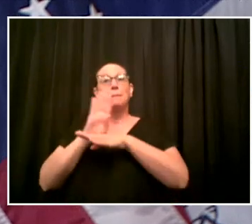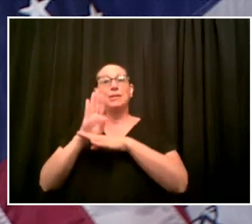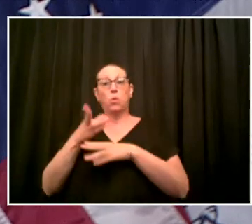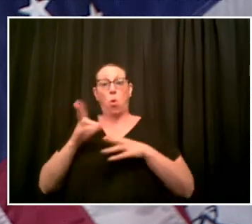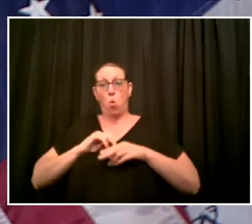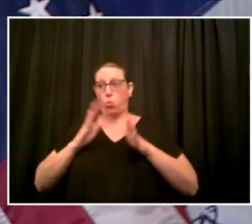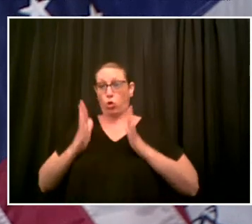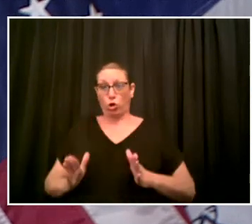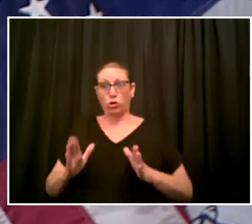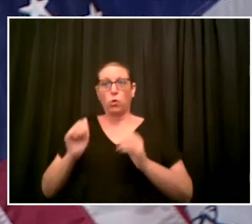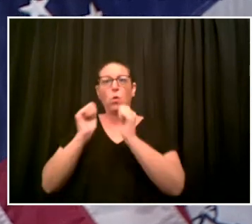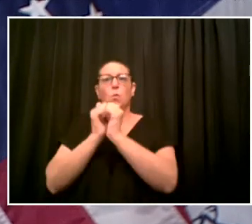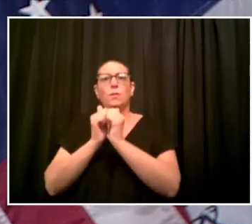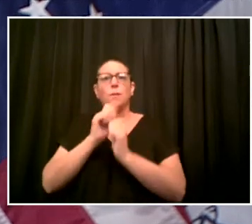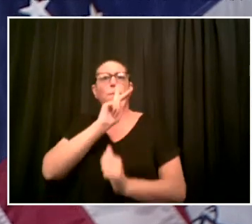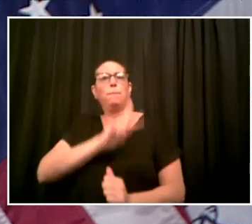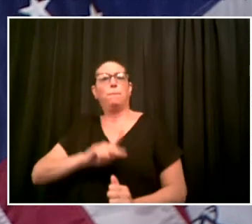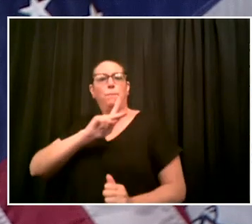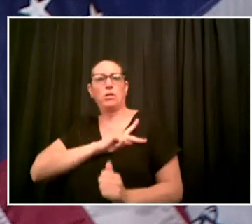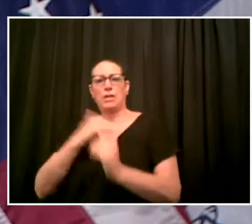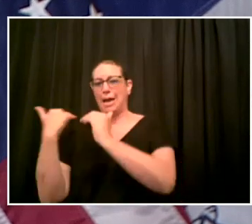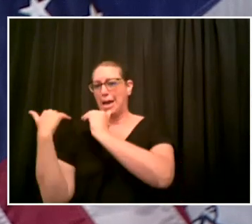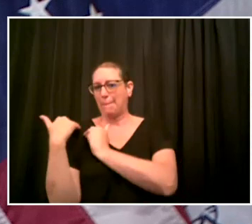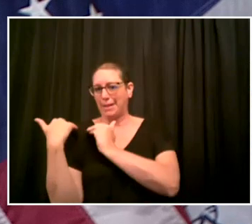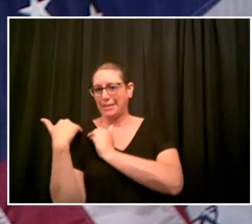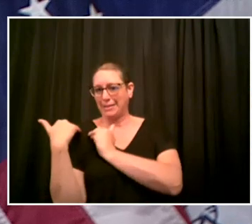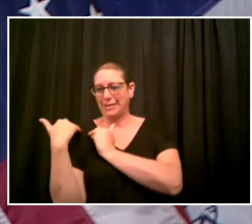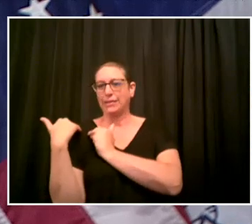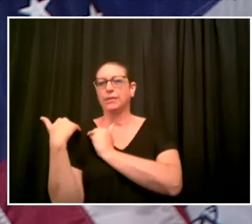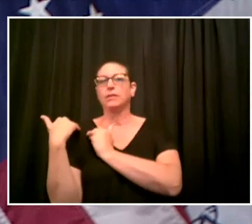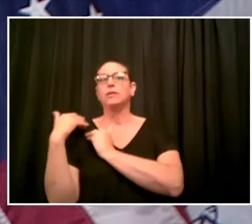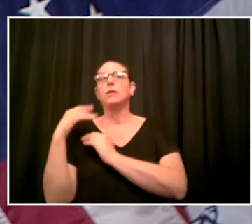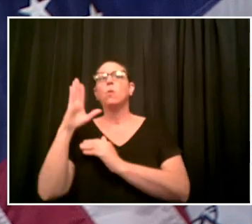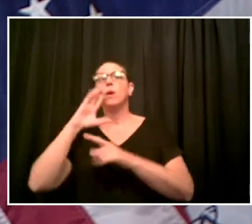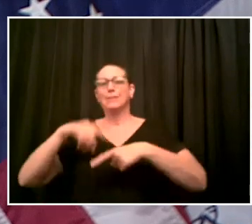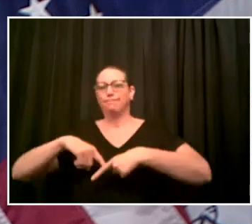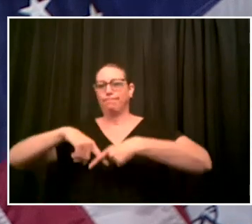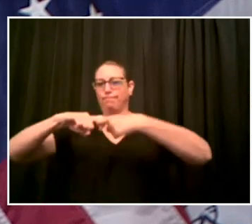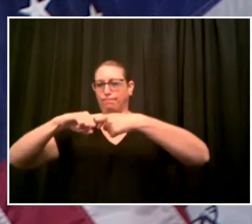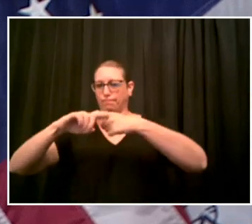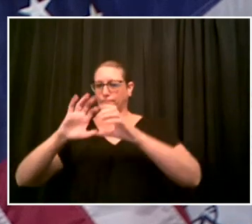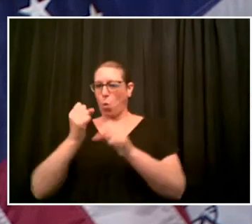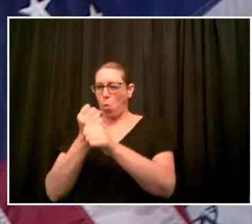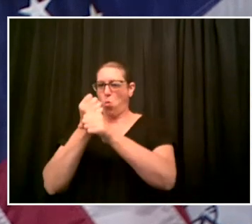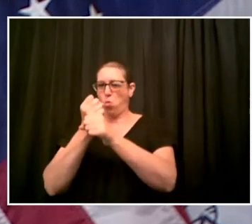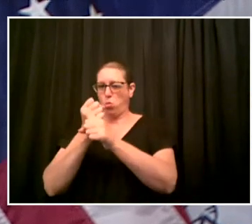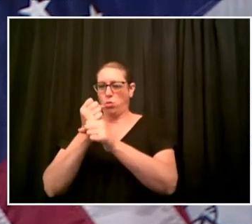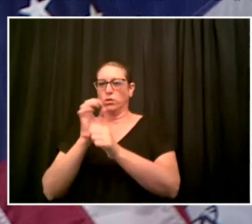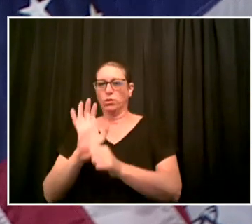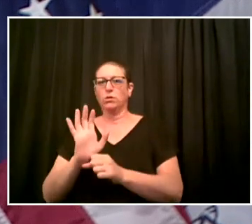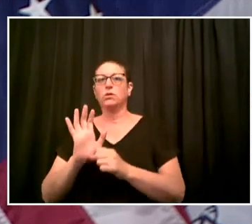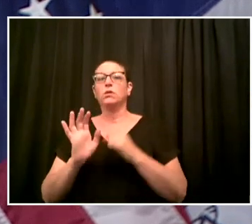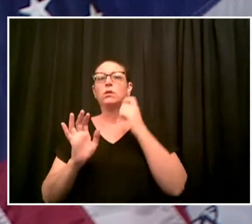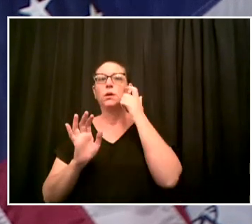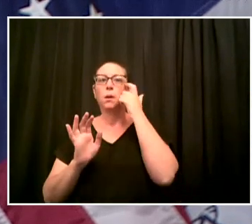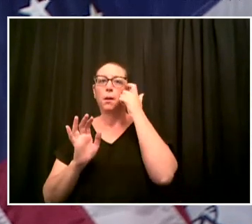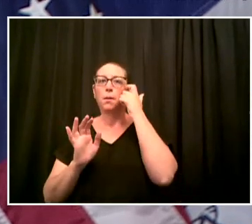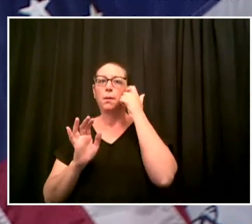OFMY BILL,ñw SMALL BUSINESS OWNER WITH A Ñn#e @R(T&HáhP &HC% LIABLE IN TH LEA WILL SEE THAT